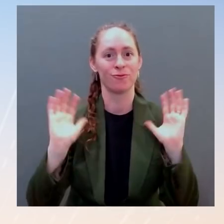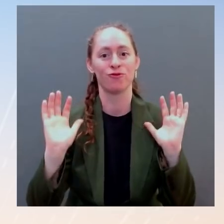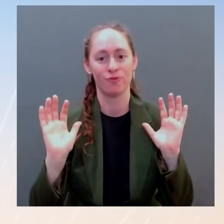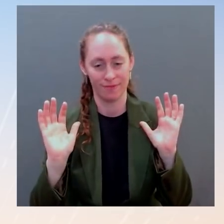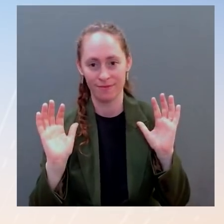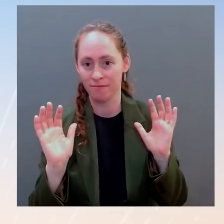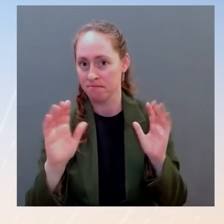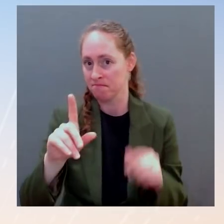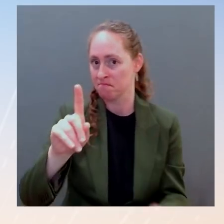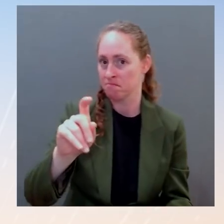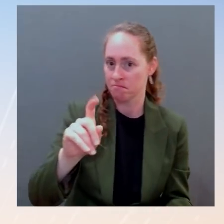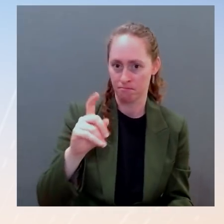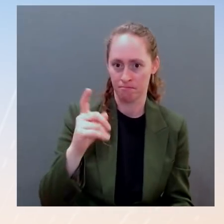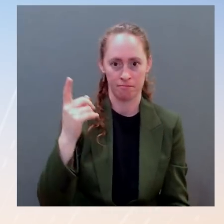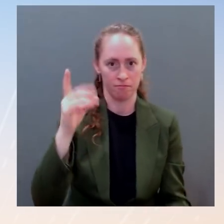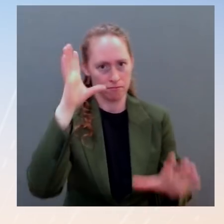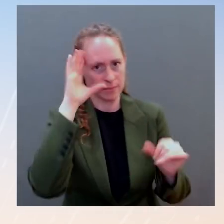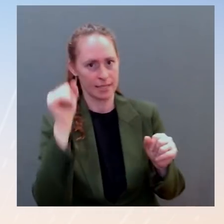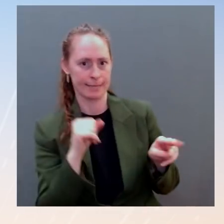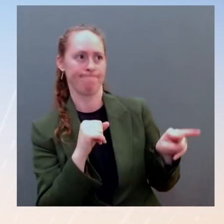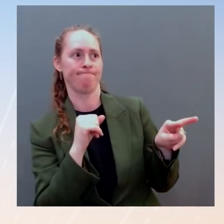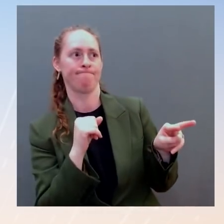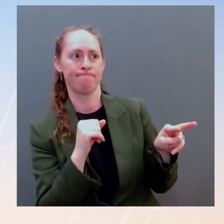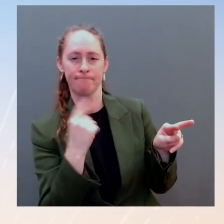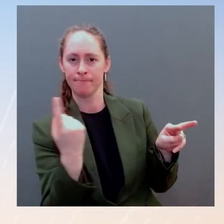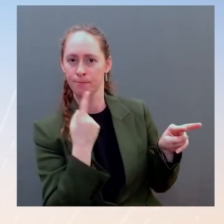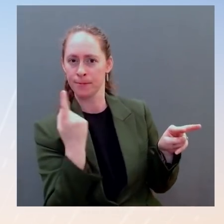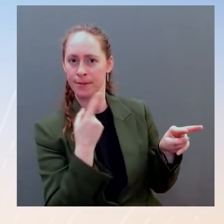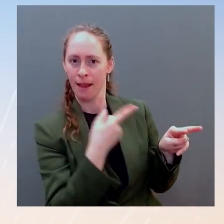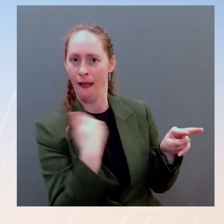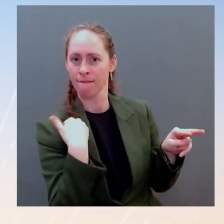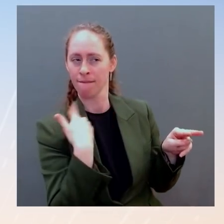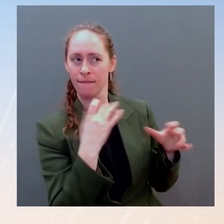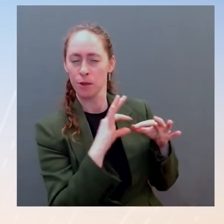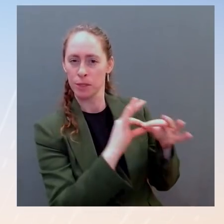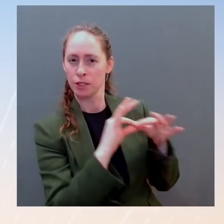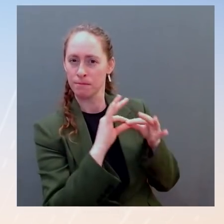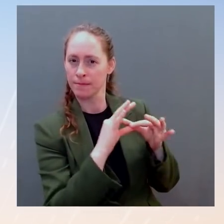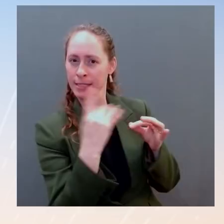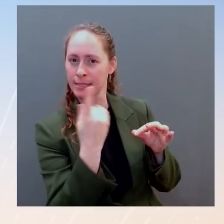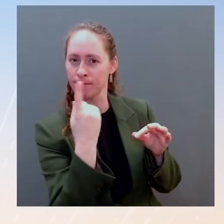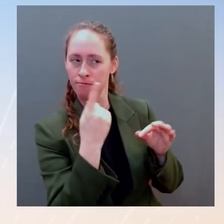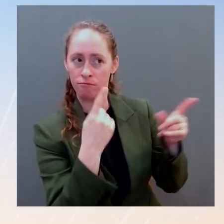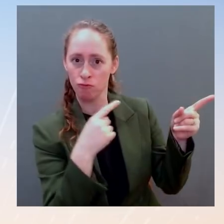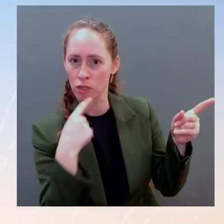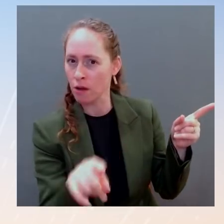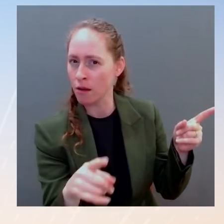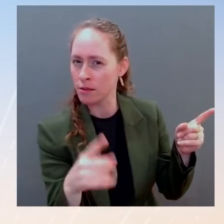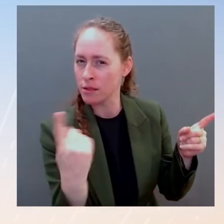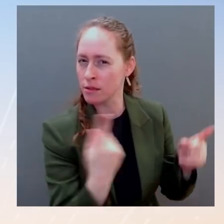Can I -- I'll leave that to others to do analysis. The President was pleased with the -- with the outcome.